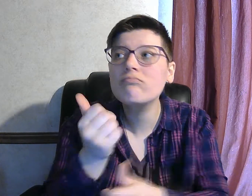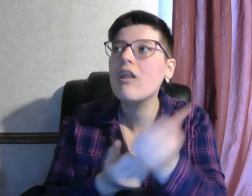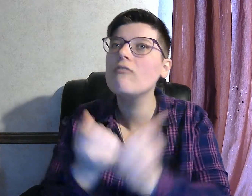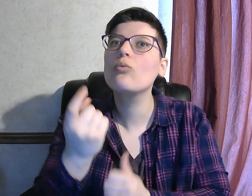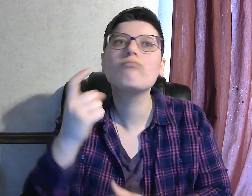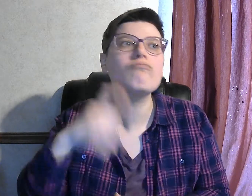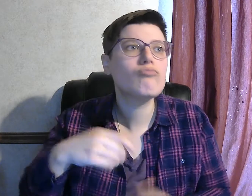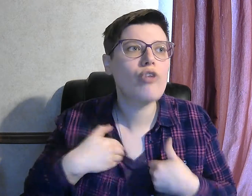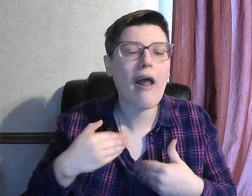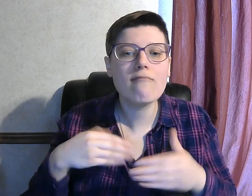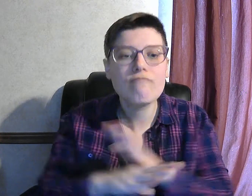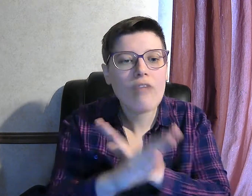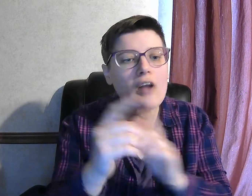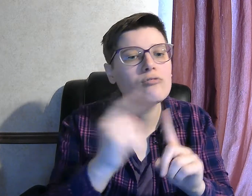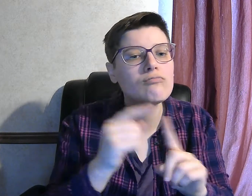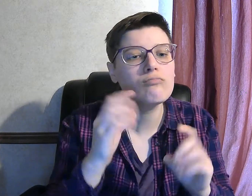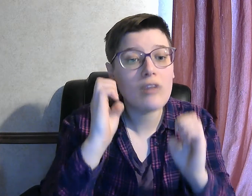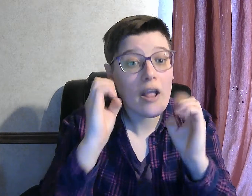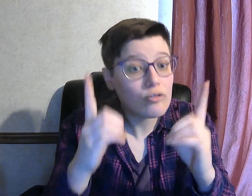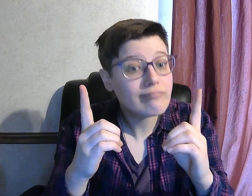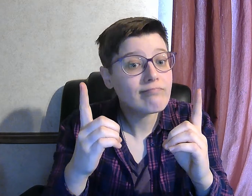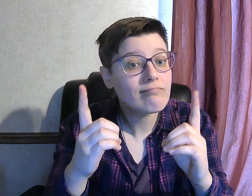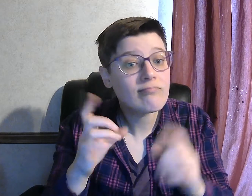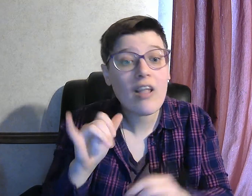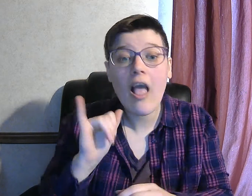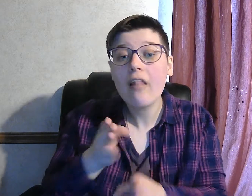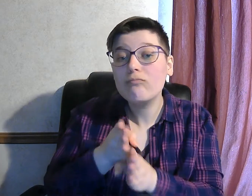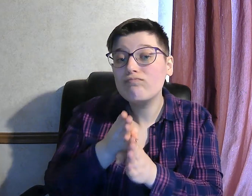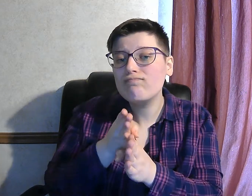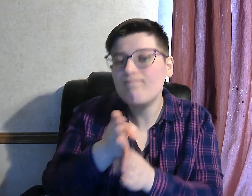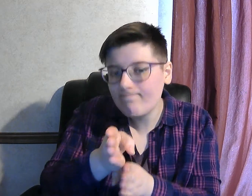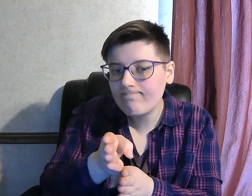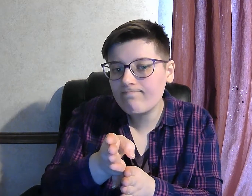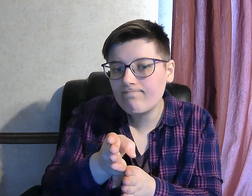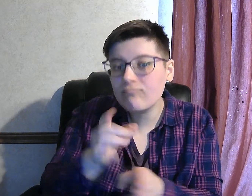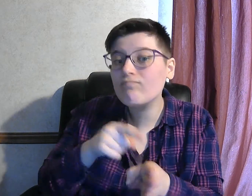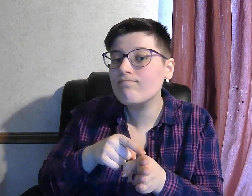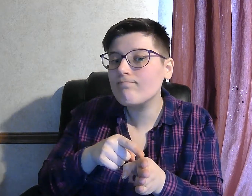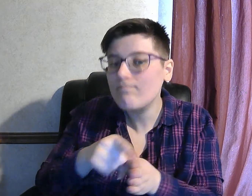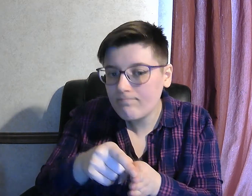Everyone should have access to enjoy stories. Everyone should have access to education.